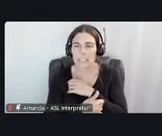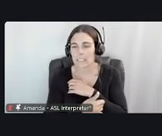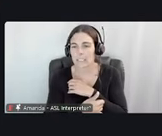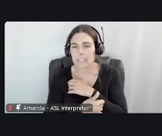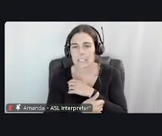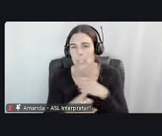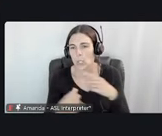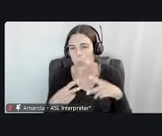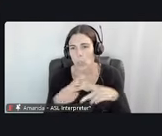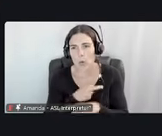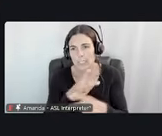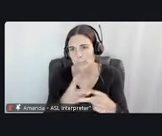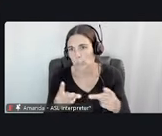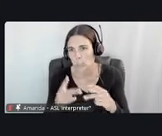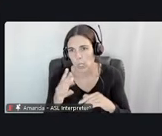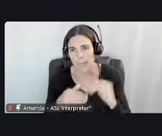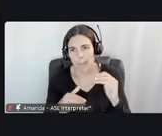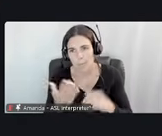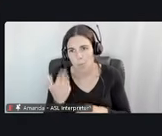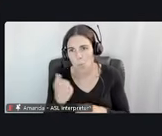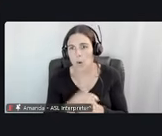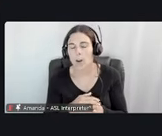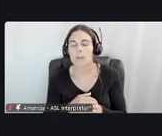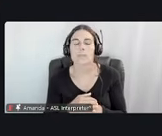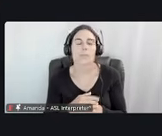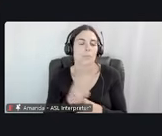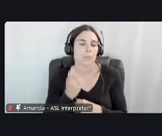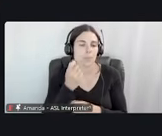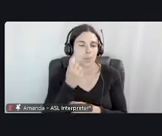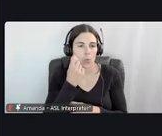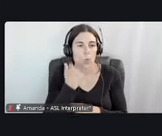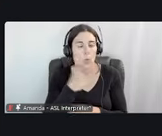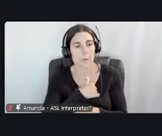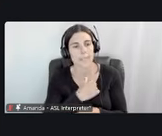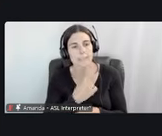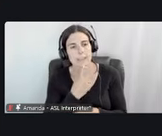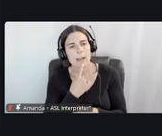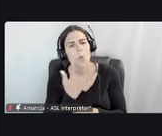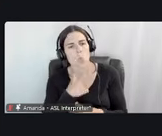um than before. So with that in mind, we said, you know what, we believe we can do this. We can